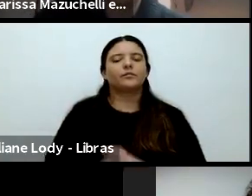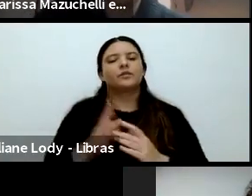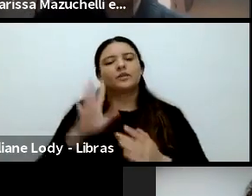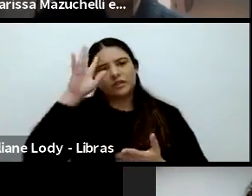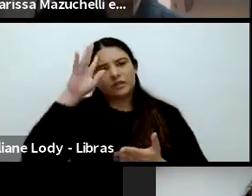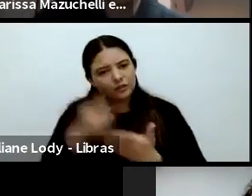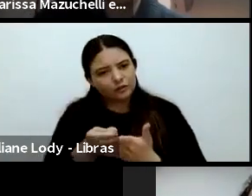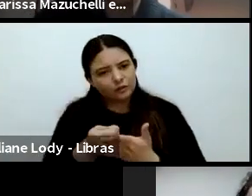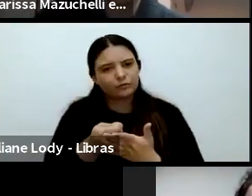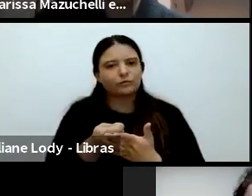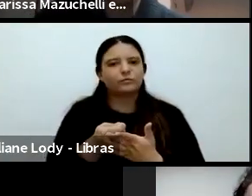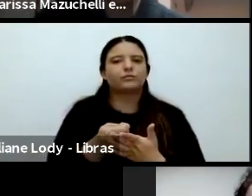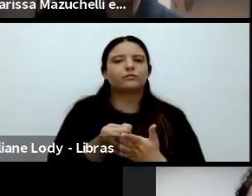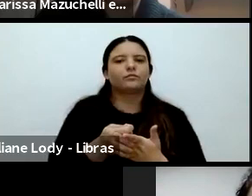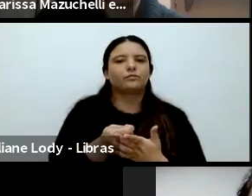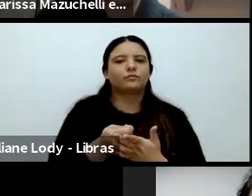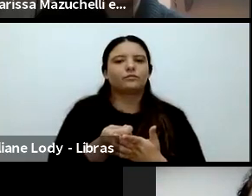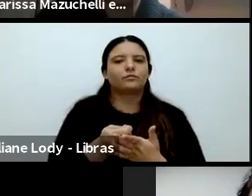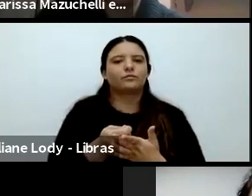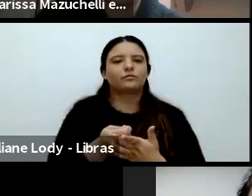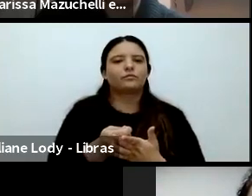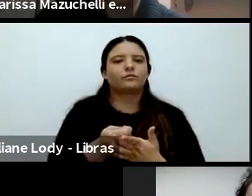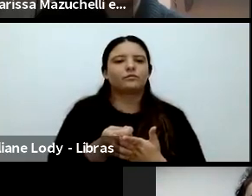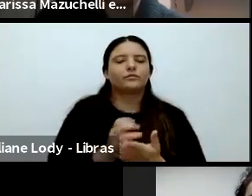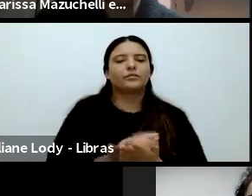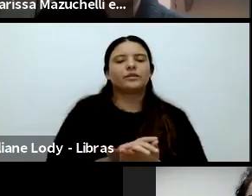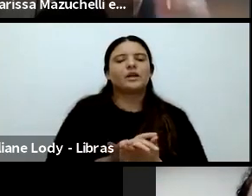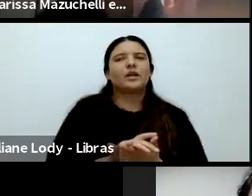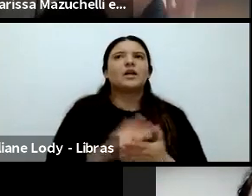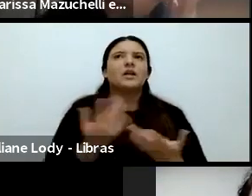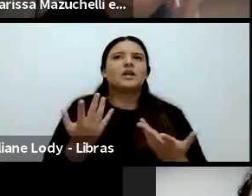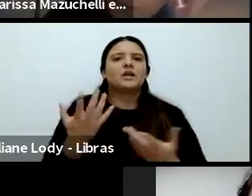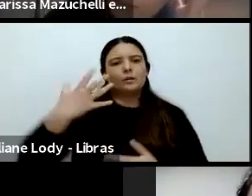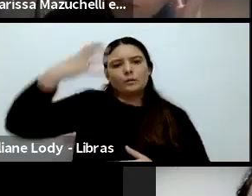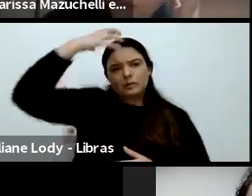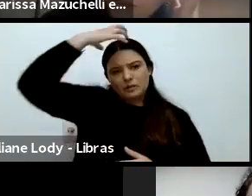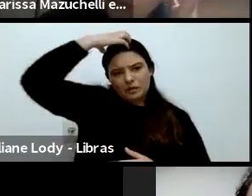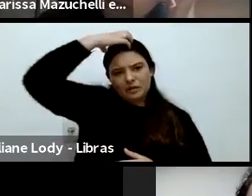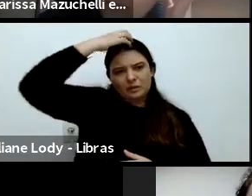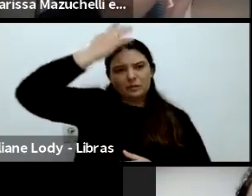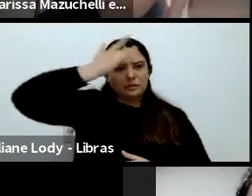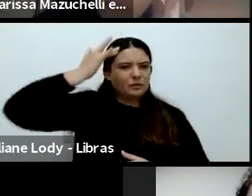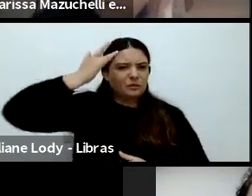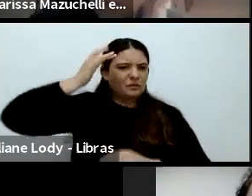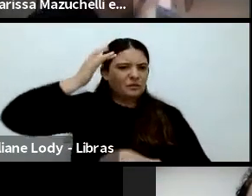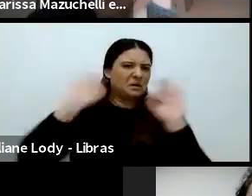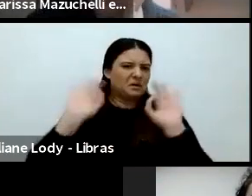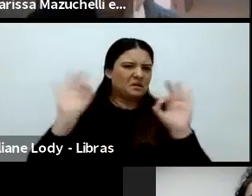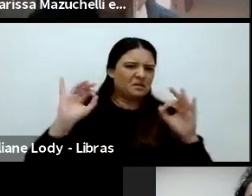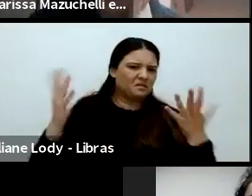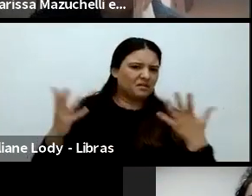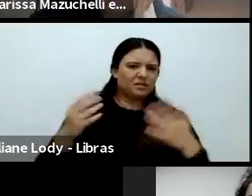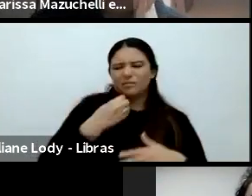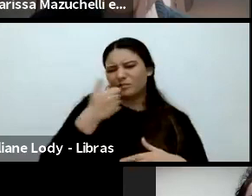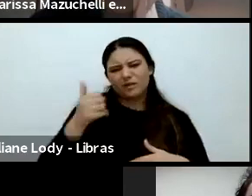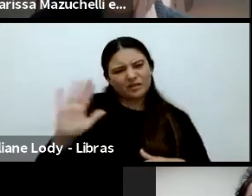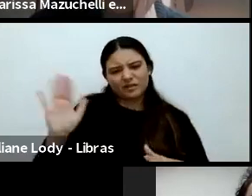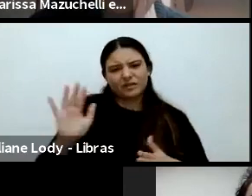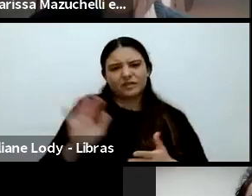a monarch a monarchy and one a monarchy and wanted to stay that way. so there were overthrown. But then there were. So 1914 the beginning